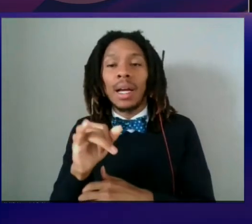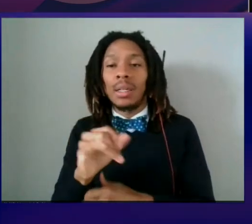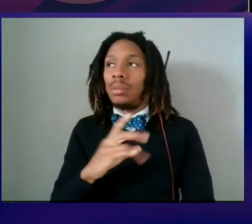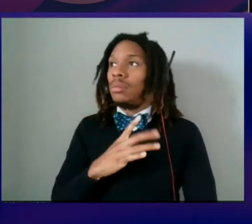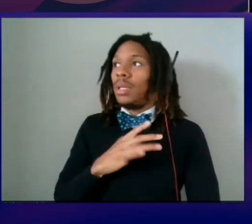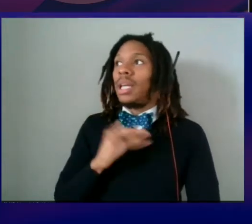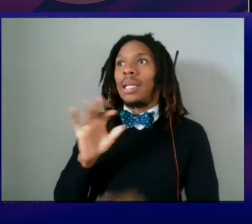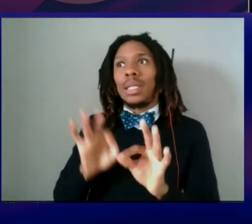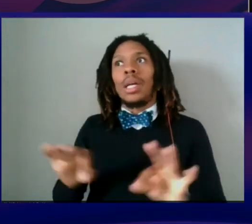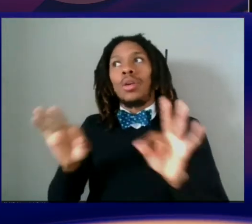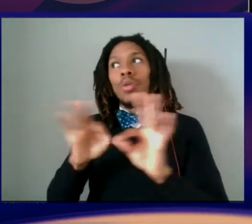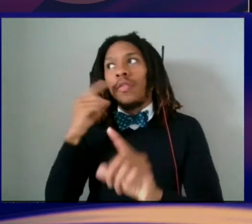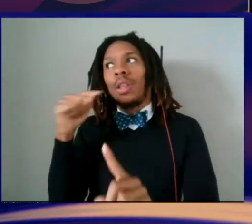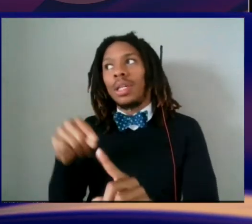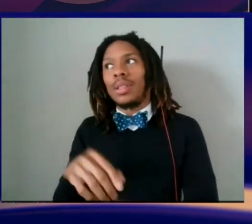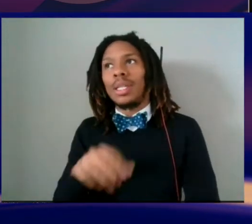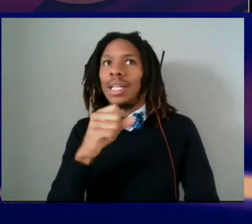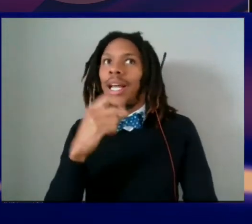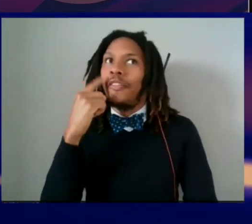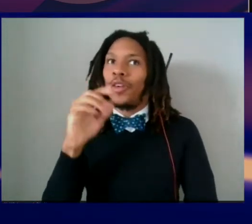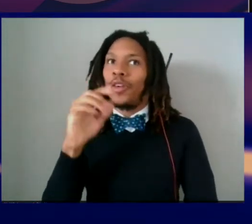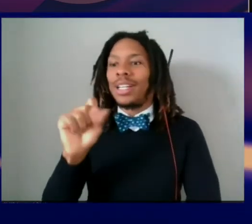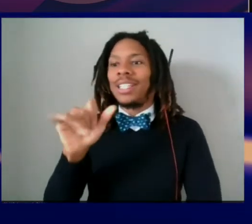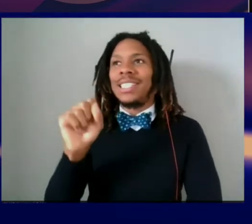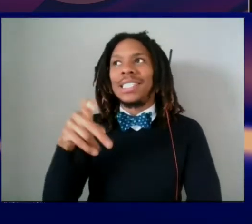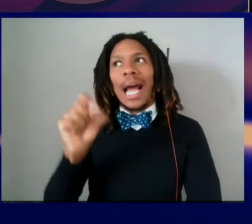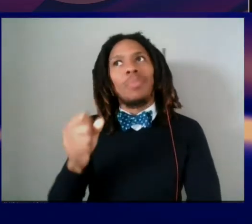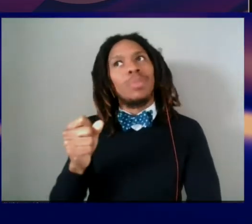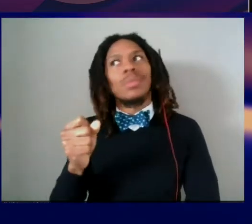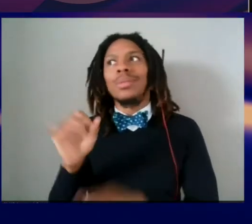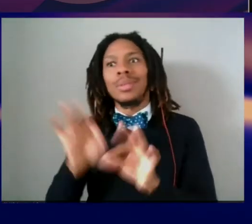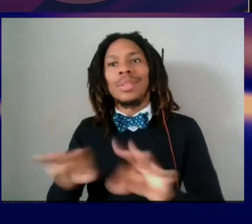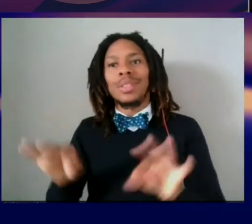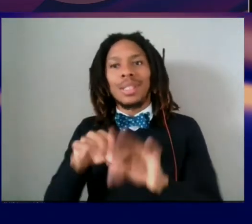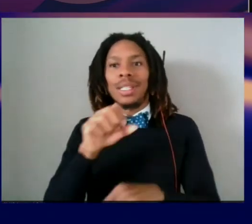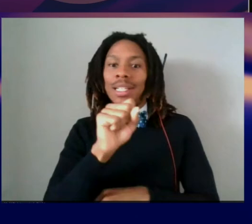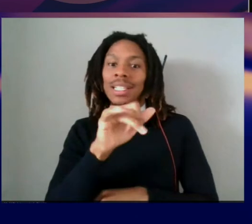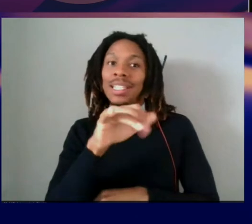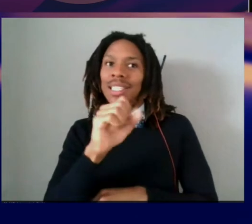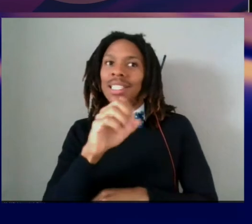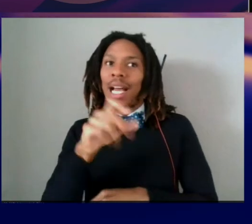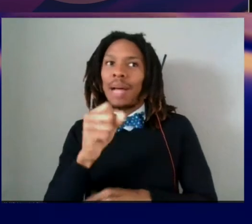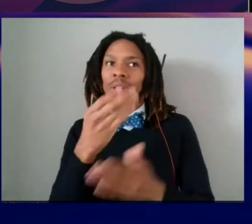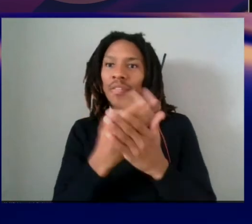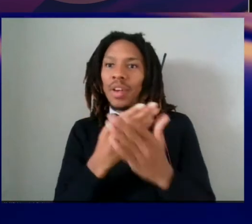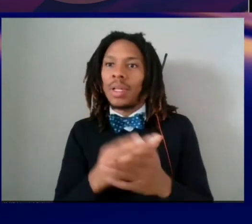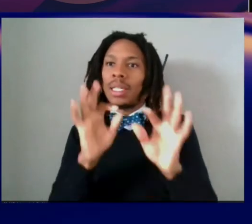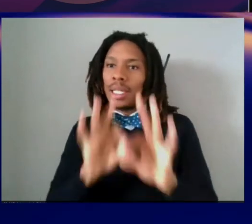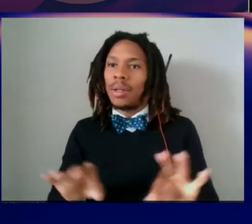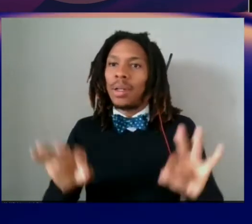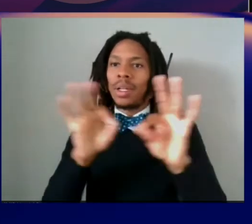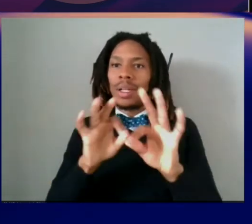I was gonna say for Sysops I would imagine... For, for the Sysop certification - Yeah. that is critical. And there's, there's a key reason here because there's,